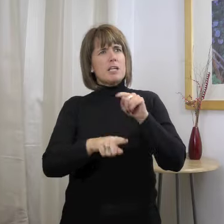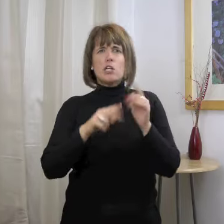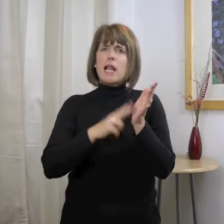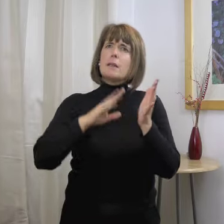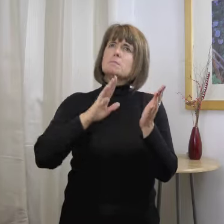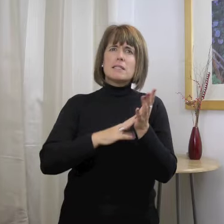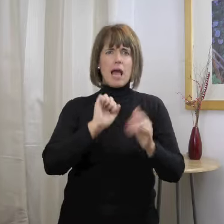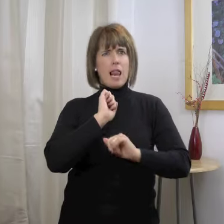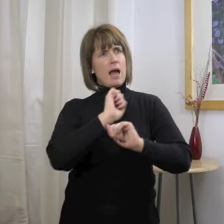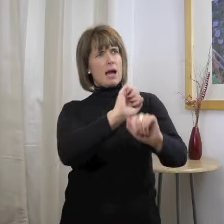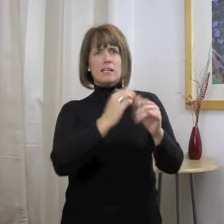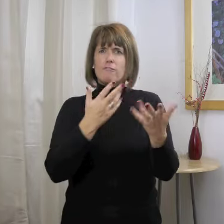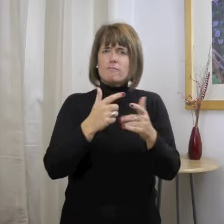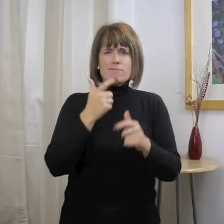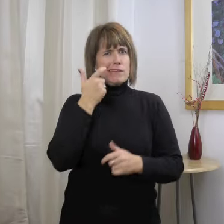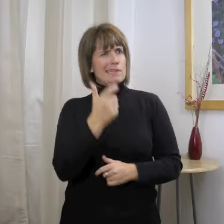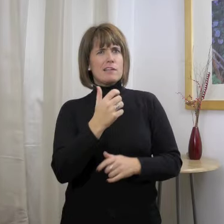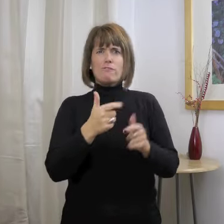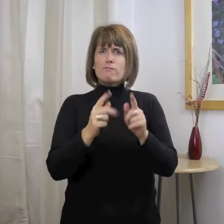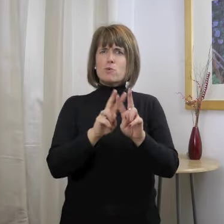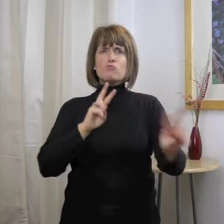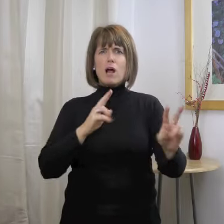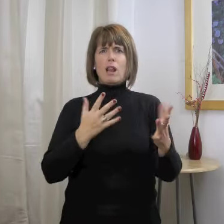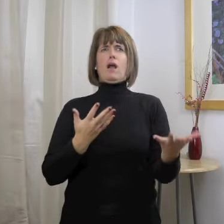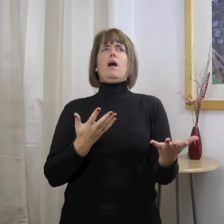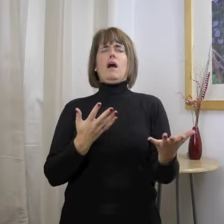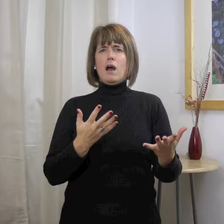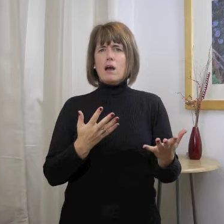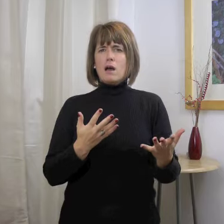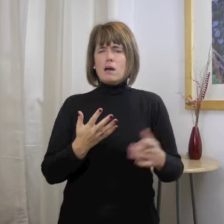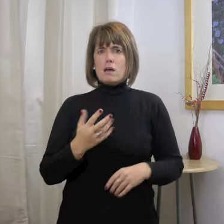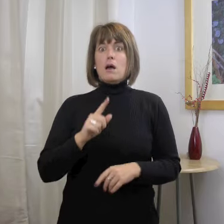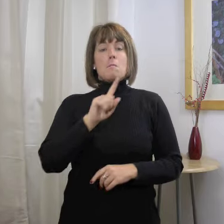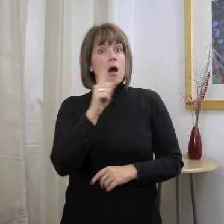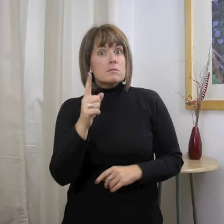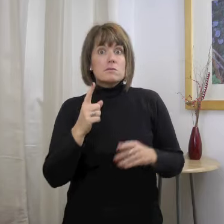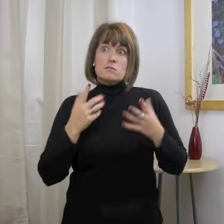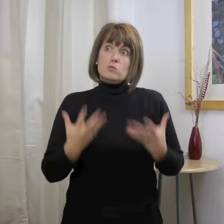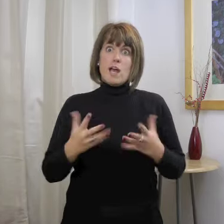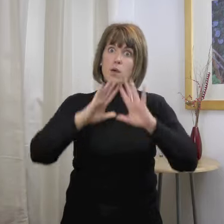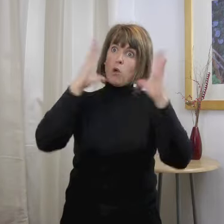Of all situations for this to happen in, after everything he campaigned for; I can't believe it happened at Nelson Mandela's funeral! But as you'll have seen today, it's all over the World's news which is great, maybe